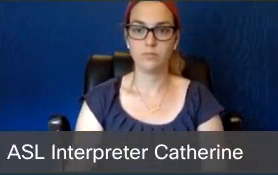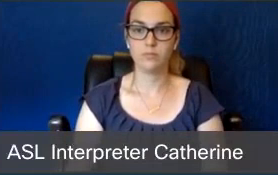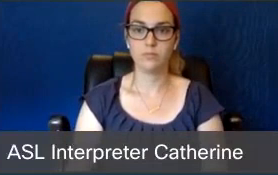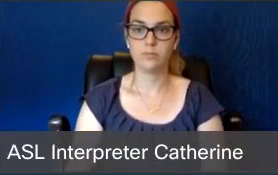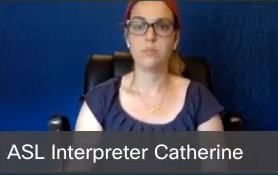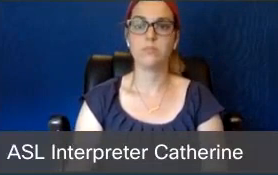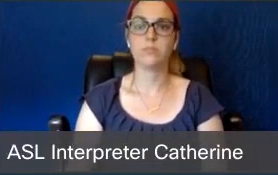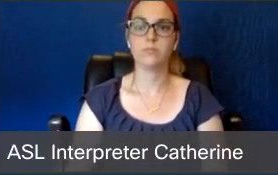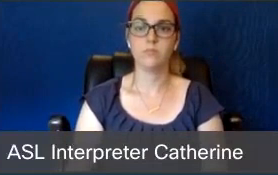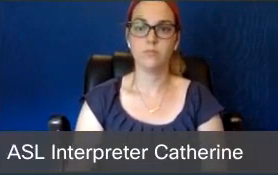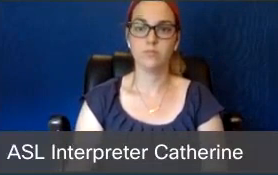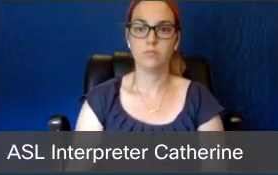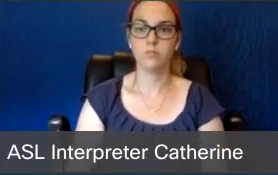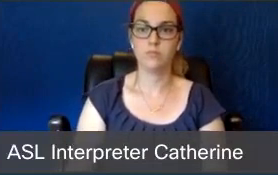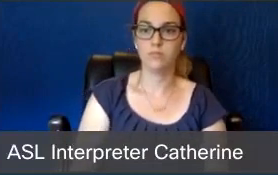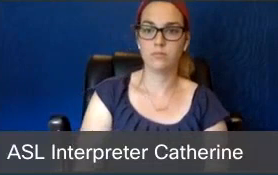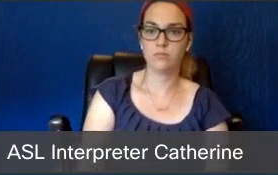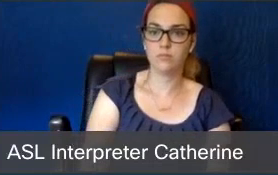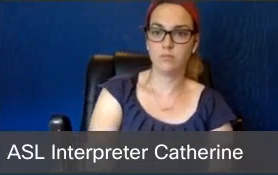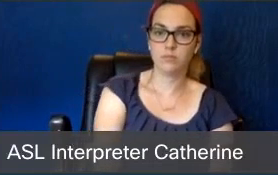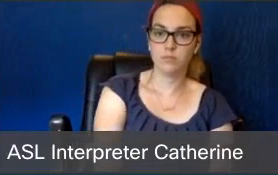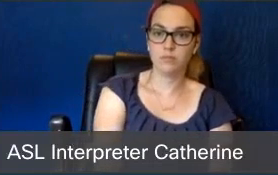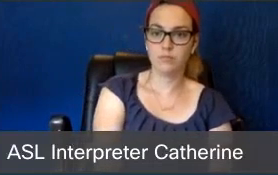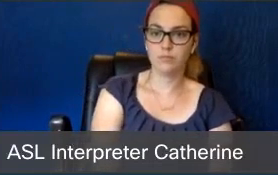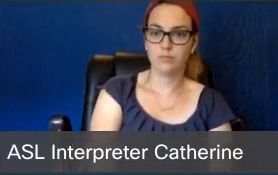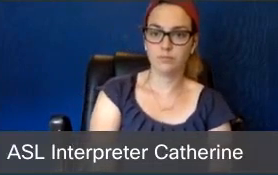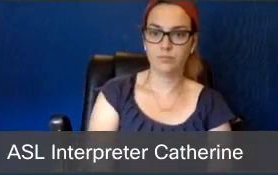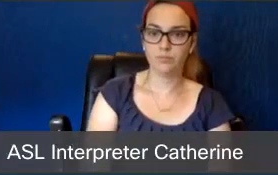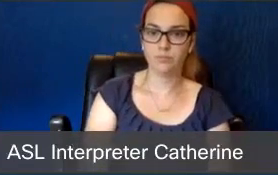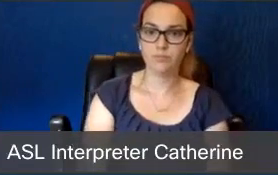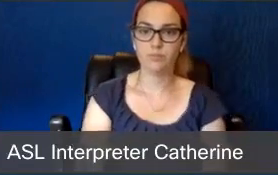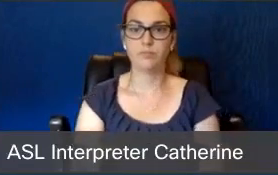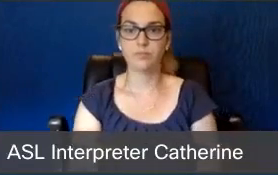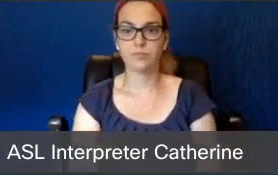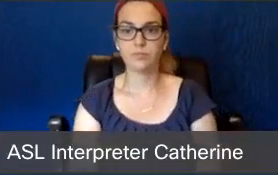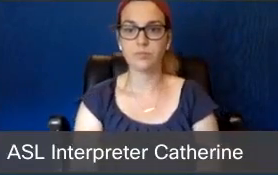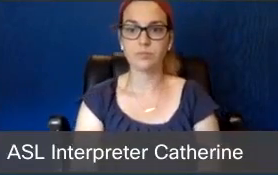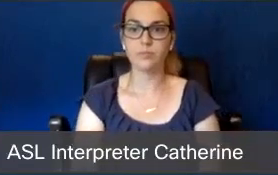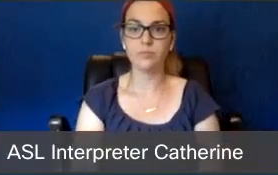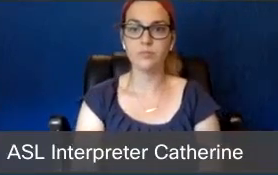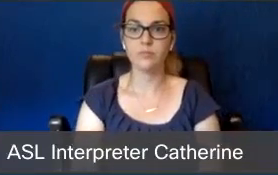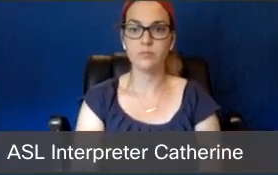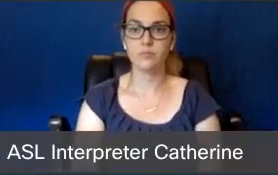the standard of care in the medical community, or are engaged in practices that will directly threaten the patient's welfare.